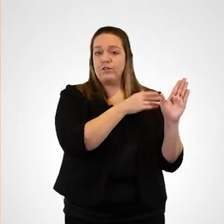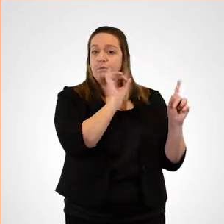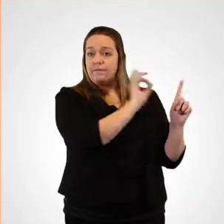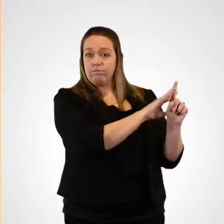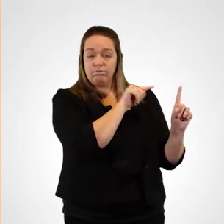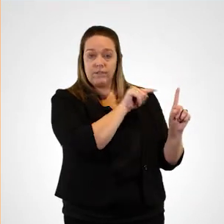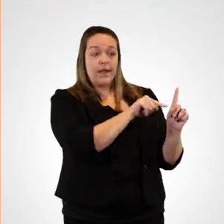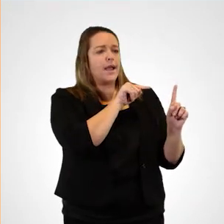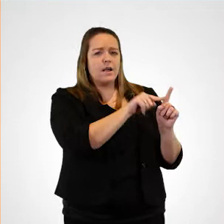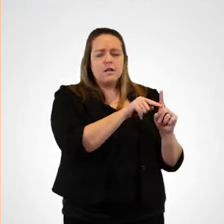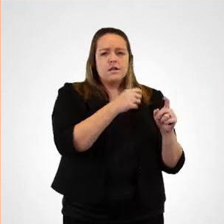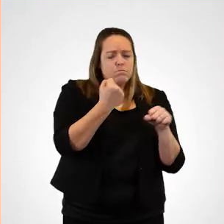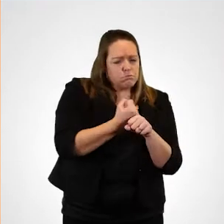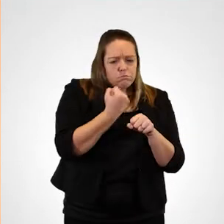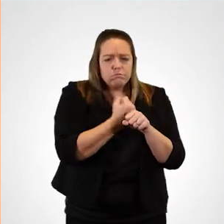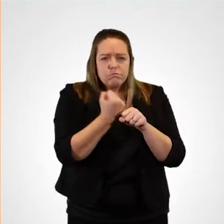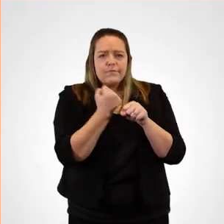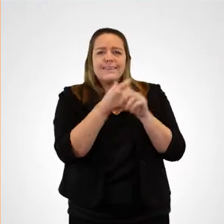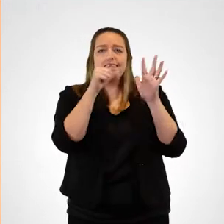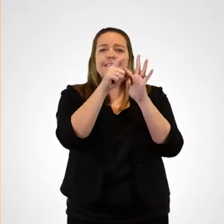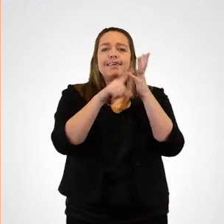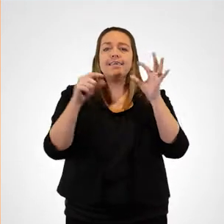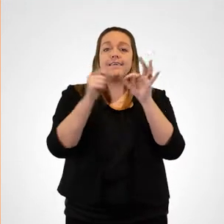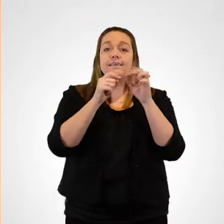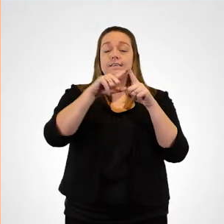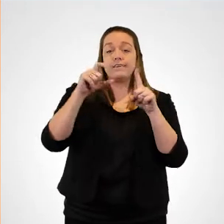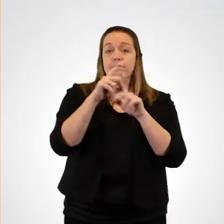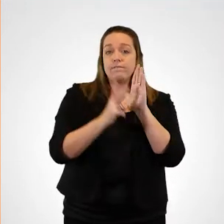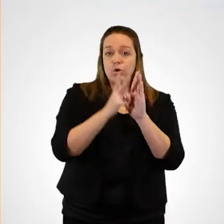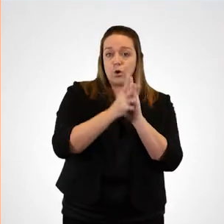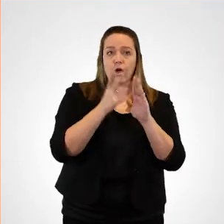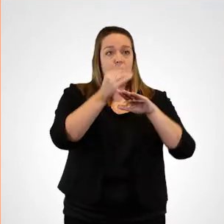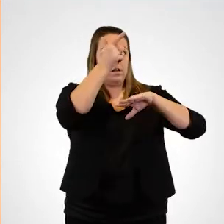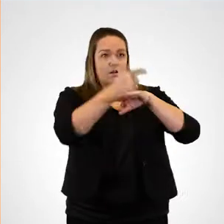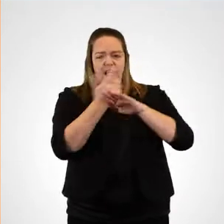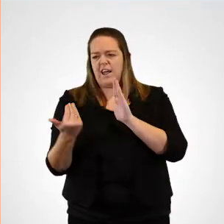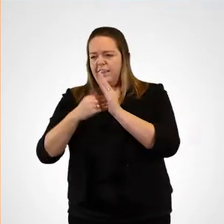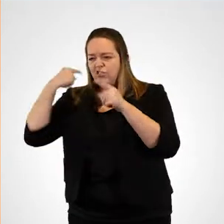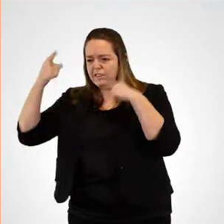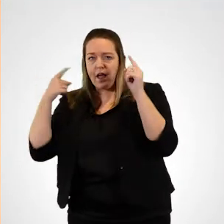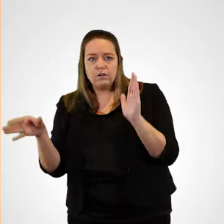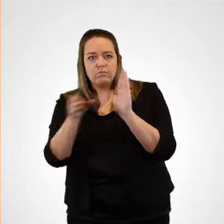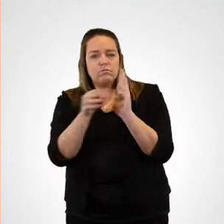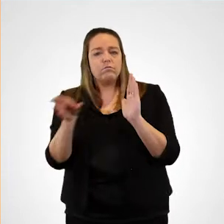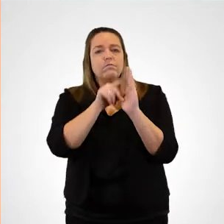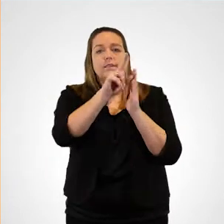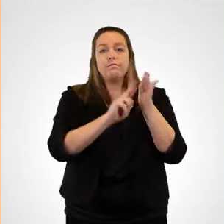he was actually preparing some dubbed videos of some speech sounds